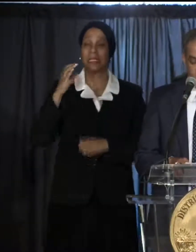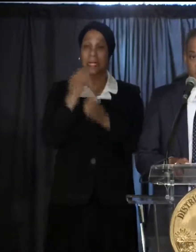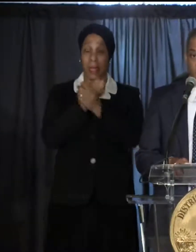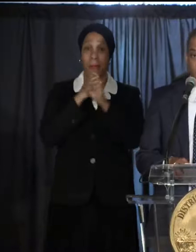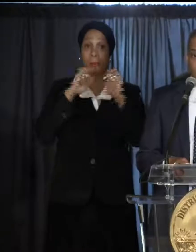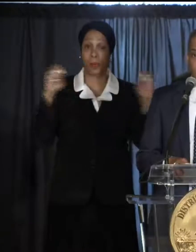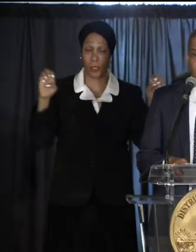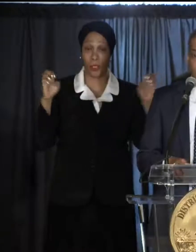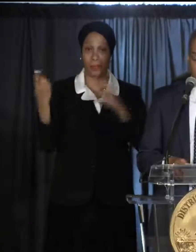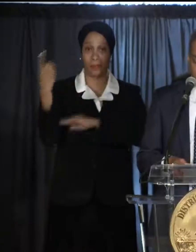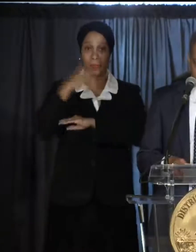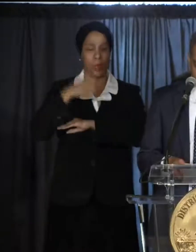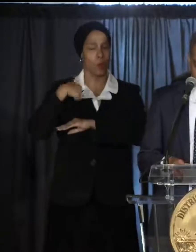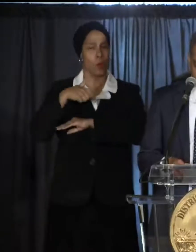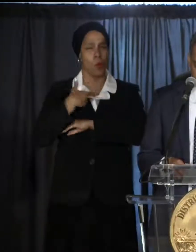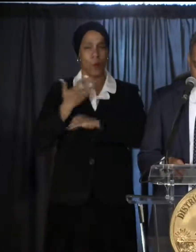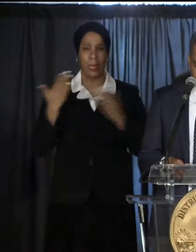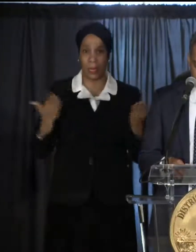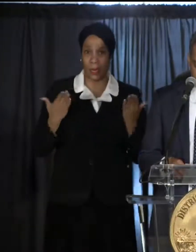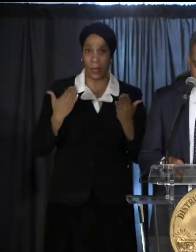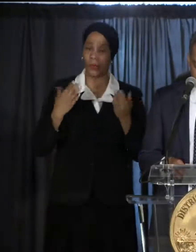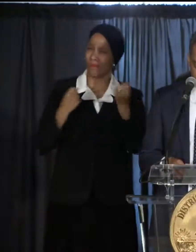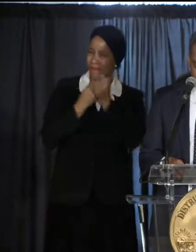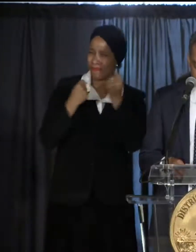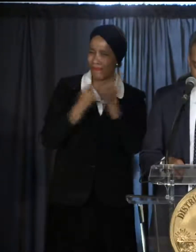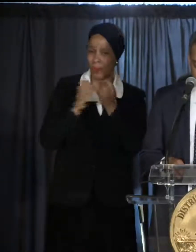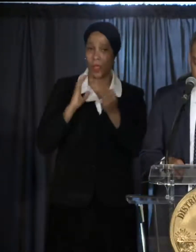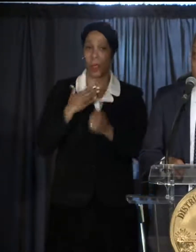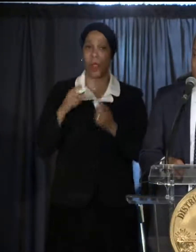AND OF COURSE WE ARE ALSO HERE TO REAFFIRM OUR COMMITMENT TO